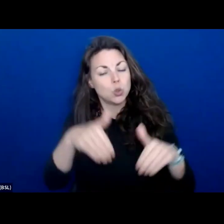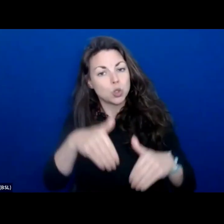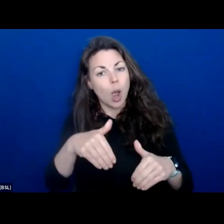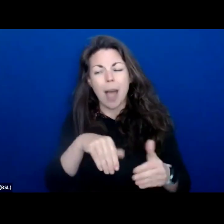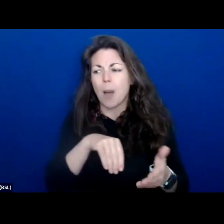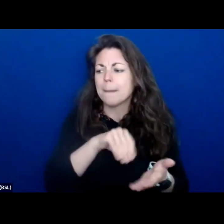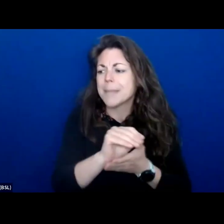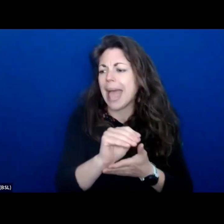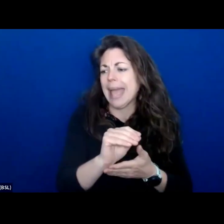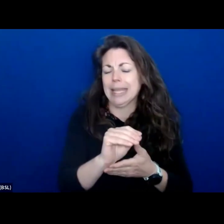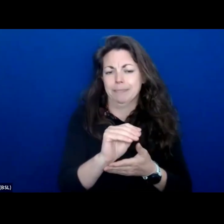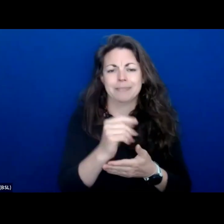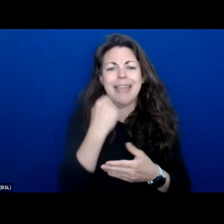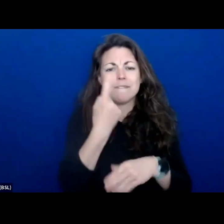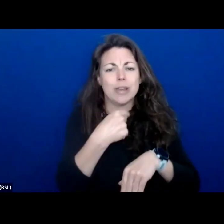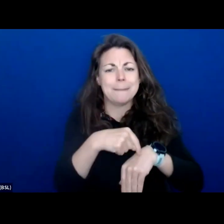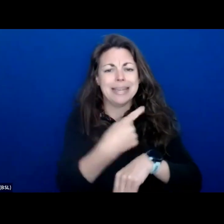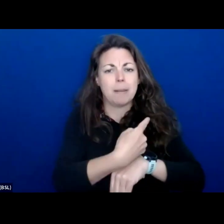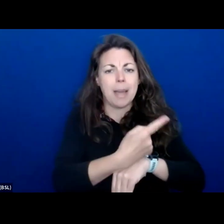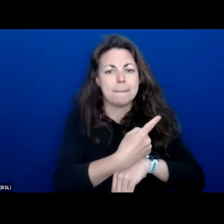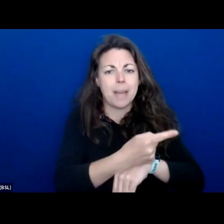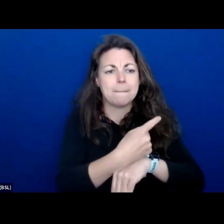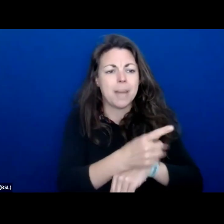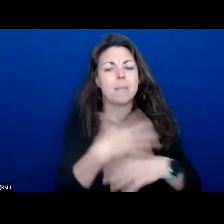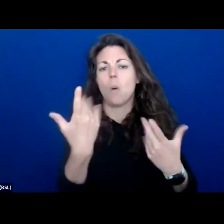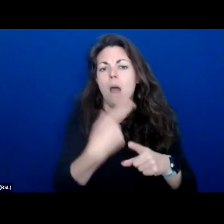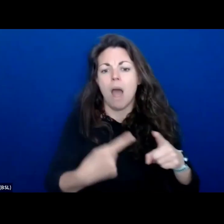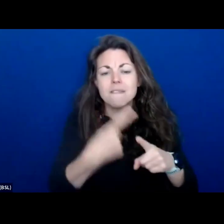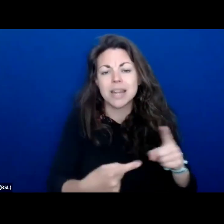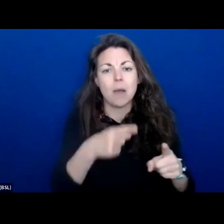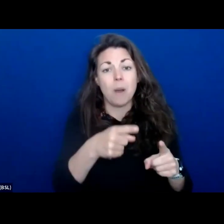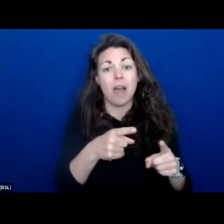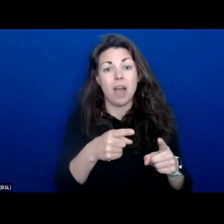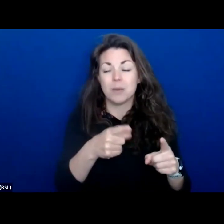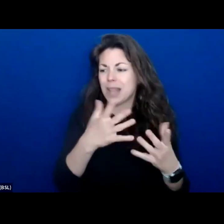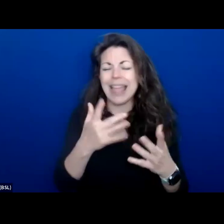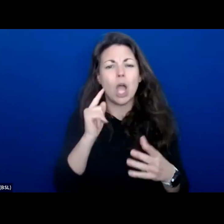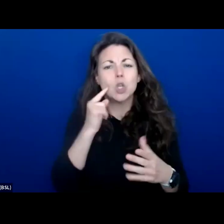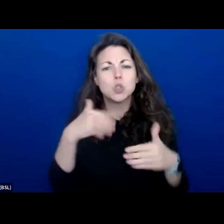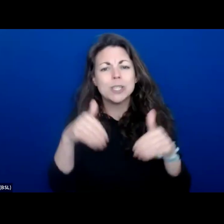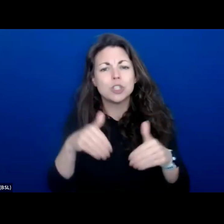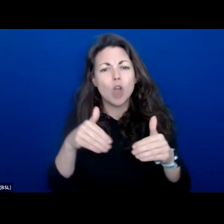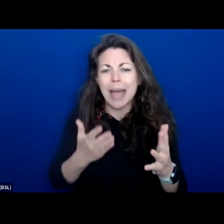hour, whatever it was, to access a computer in the back of a, a, like a sweet shop, and I would apply to